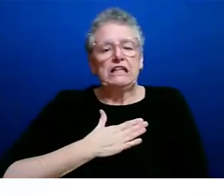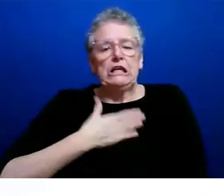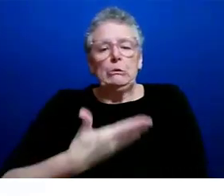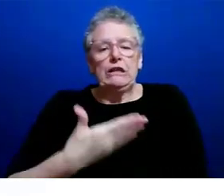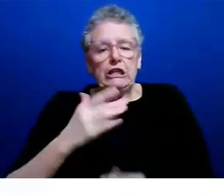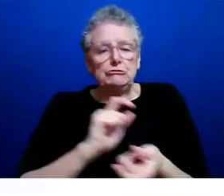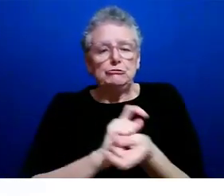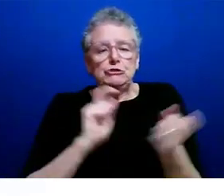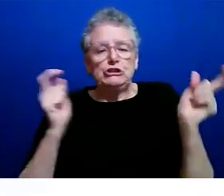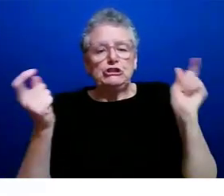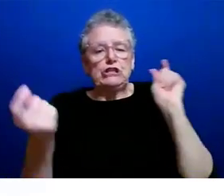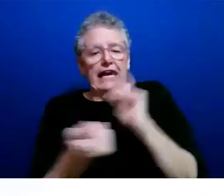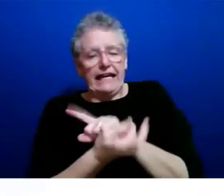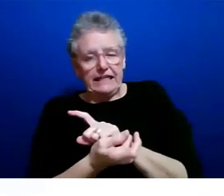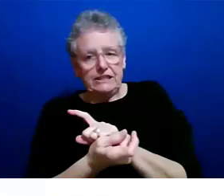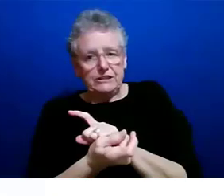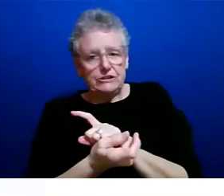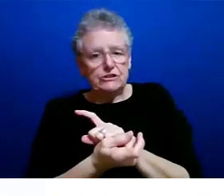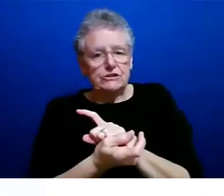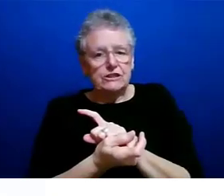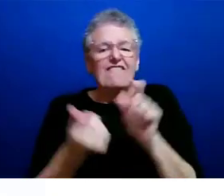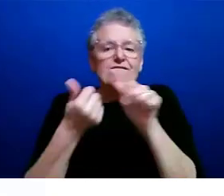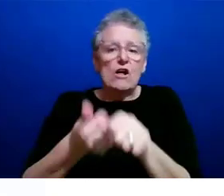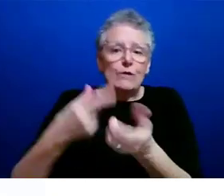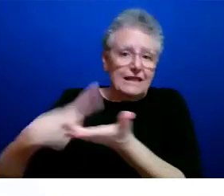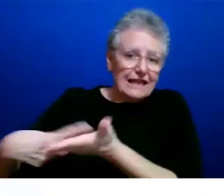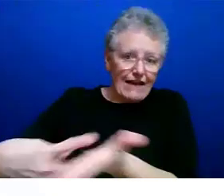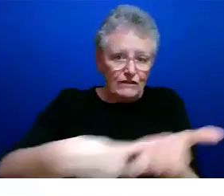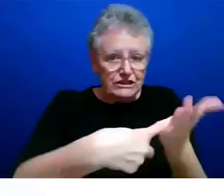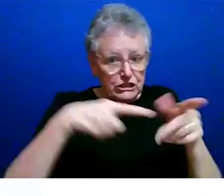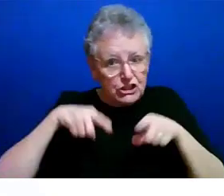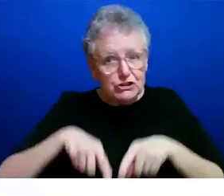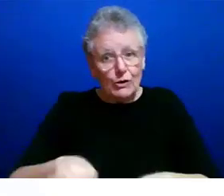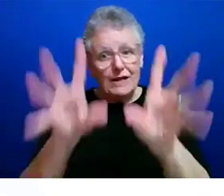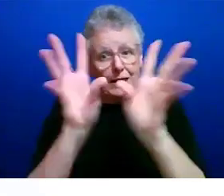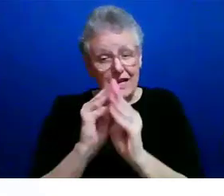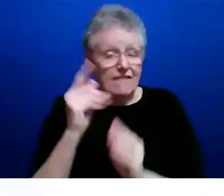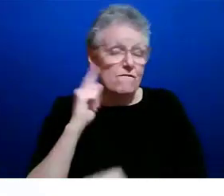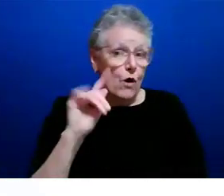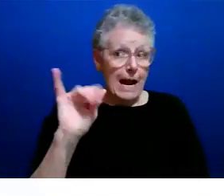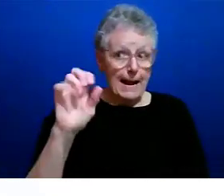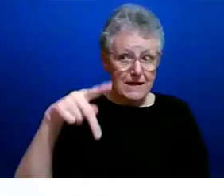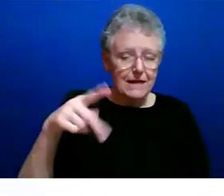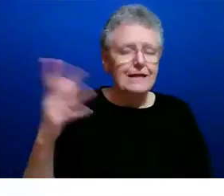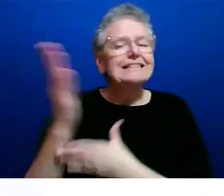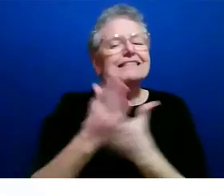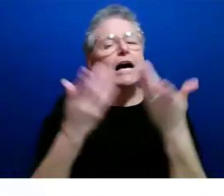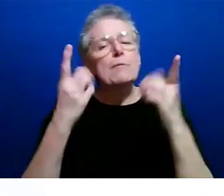based on the conversations that happen at that table. Some of this happens more organically